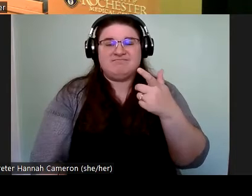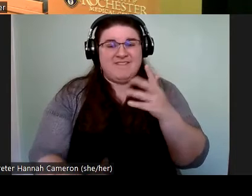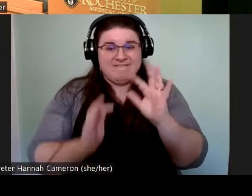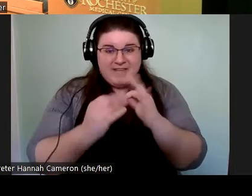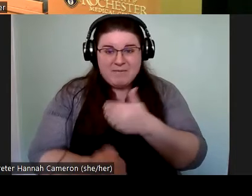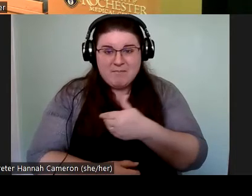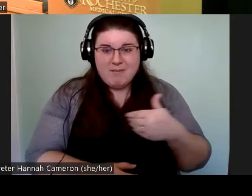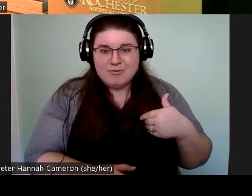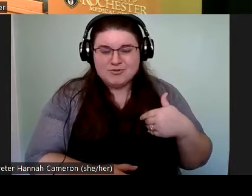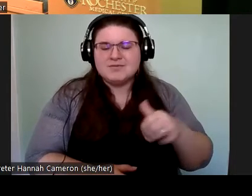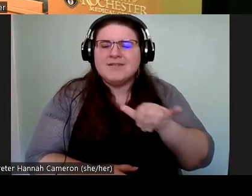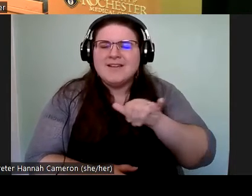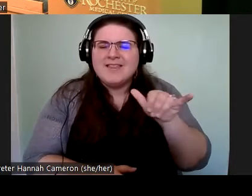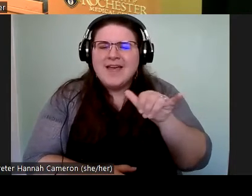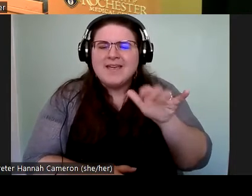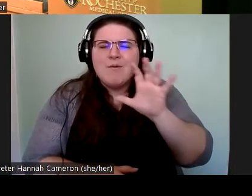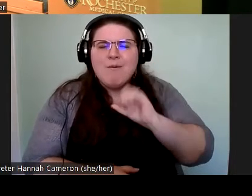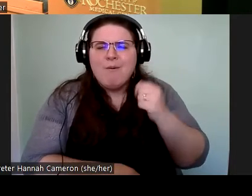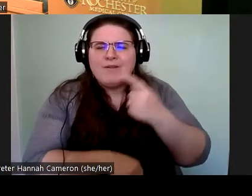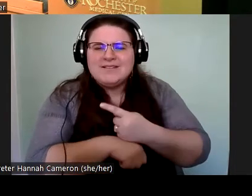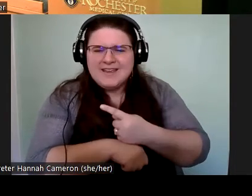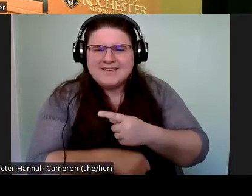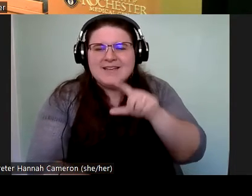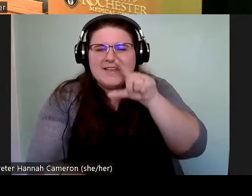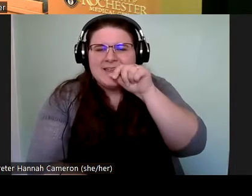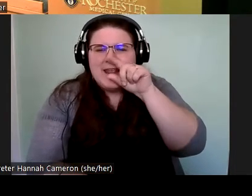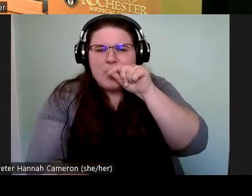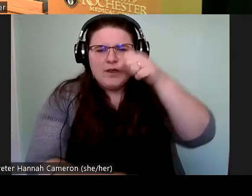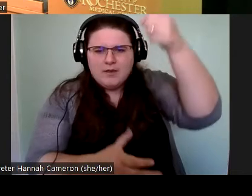some of those symptoms returning before a mental health professional ever does because we're with